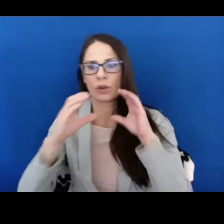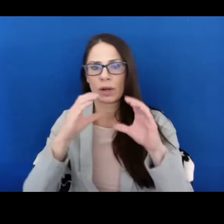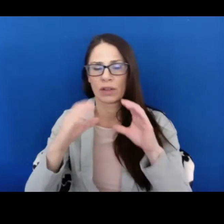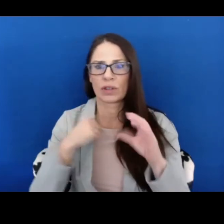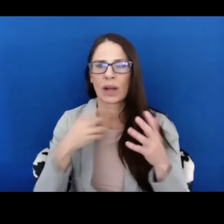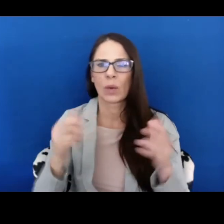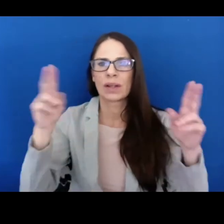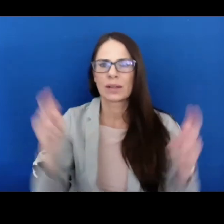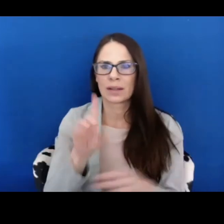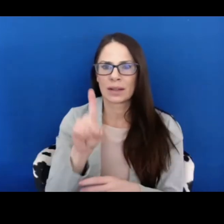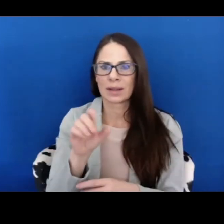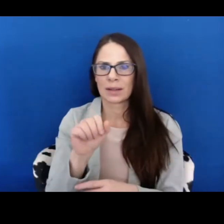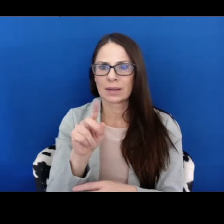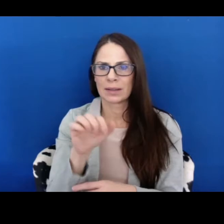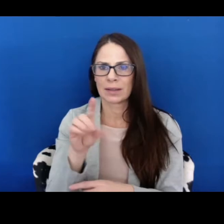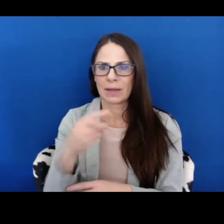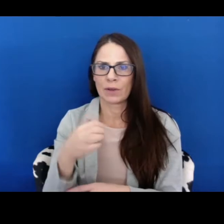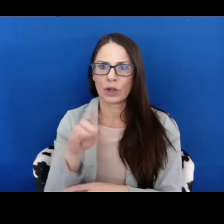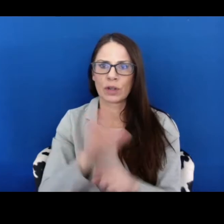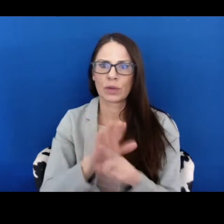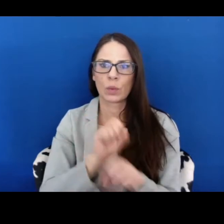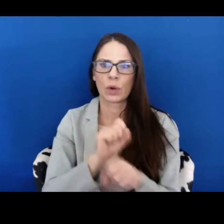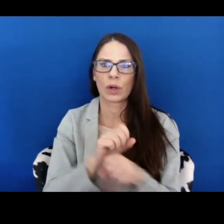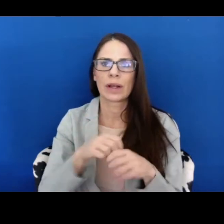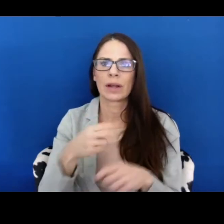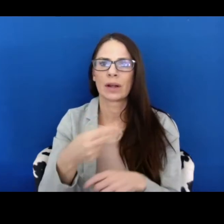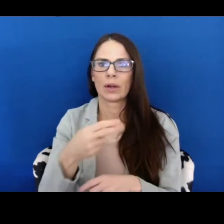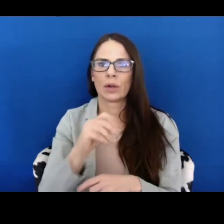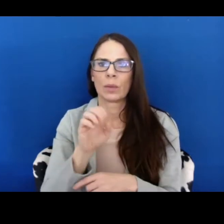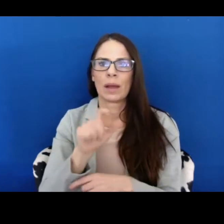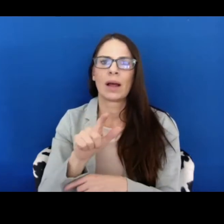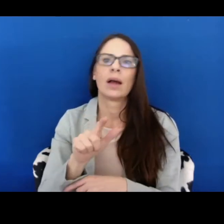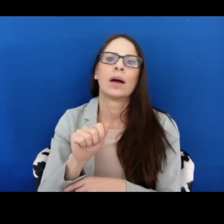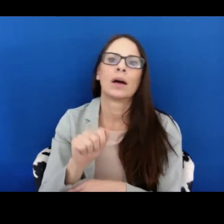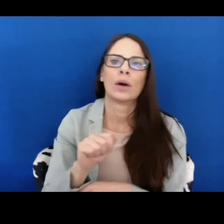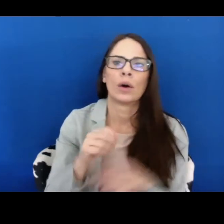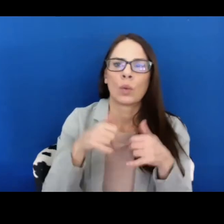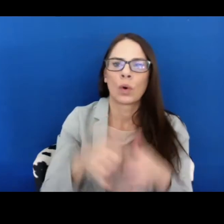good to work in a rebel award in the 1960s to illustrate how this can occur in a clinical